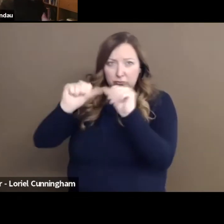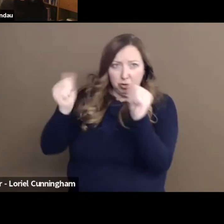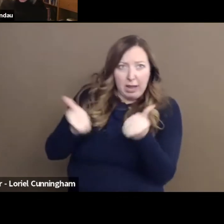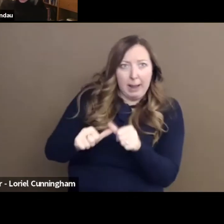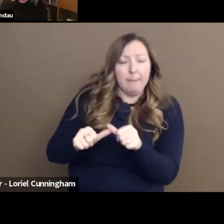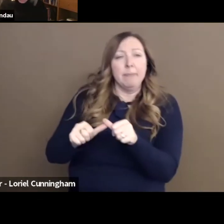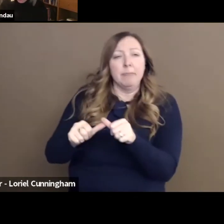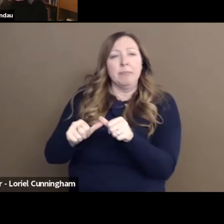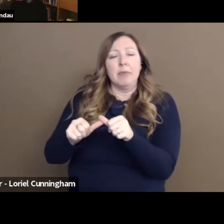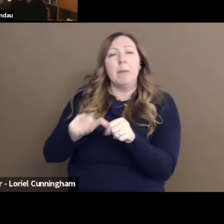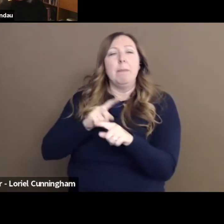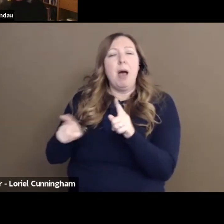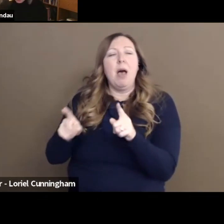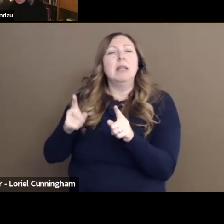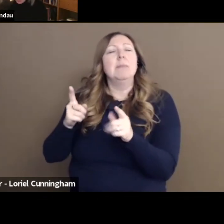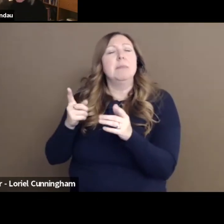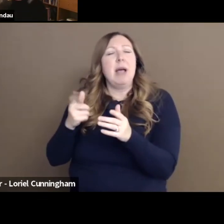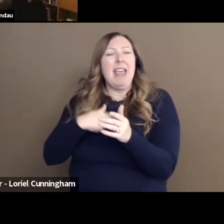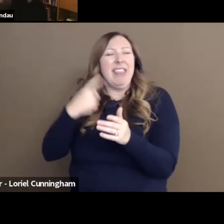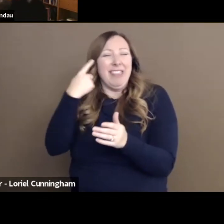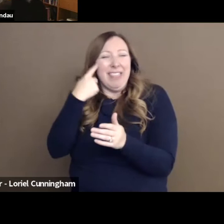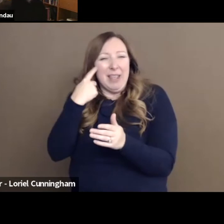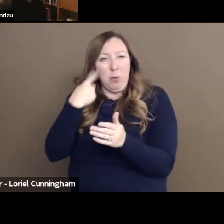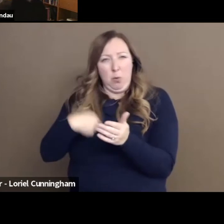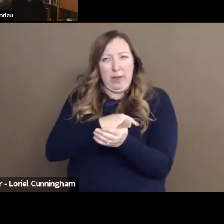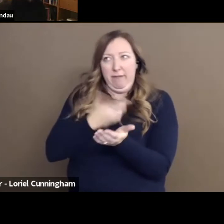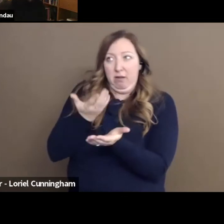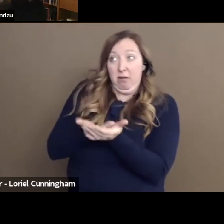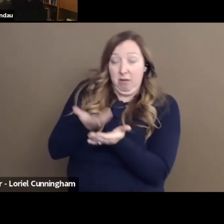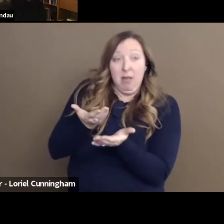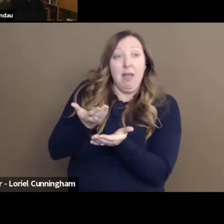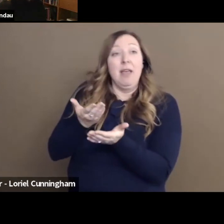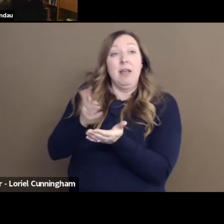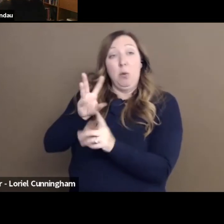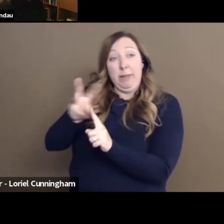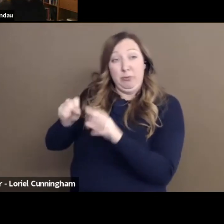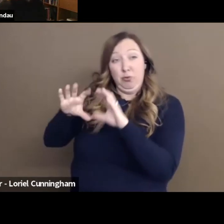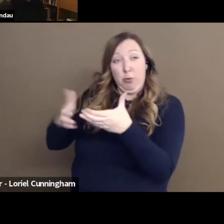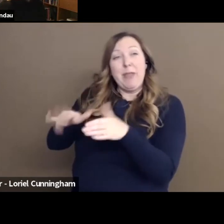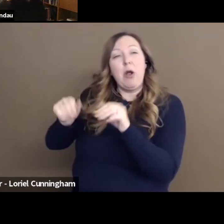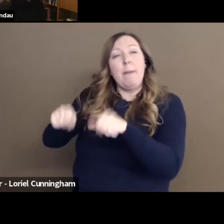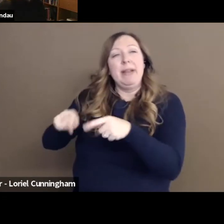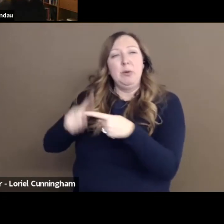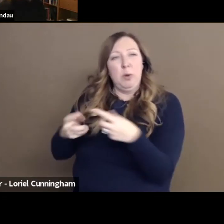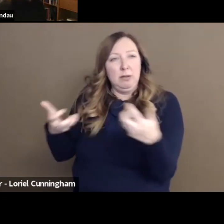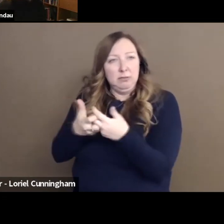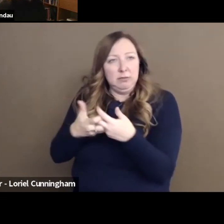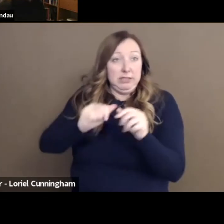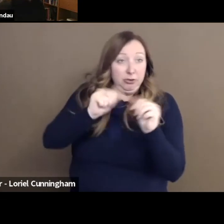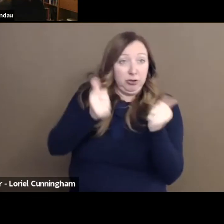pieces of information is really much much more difficult for them